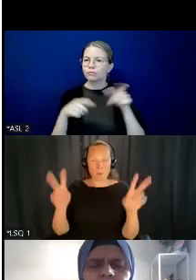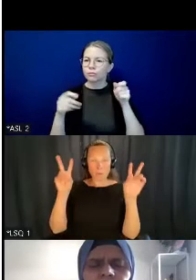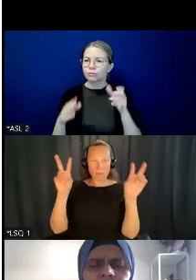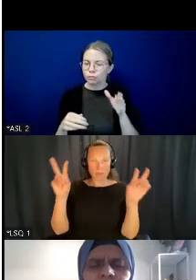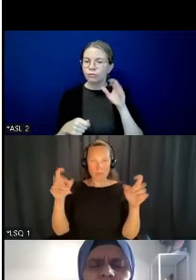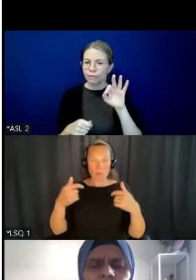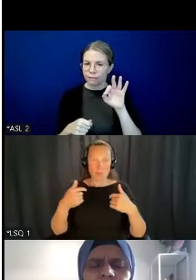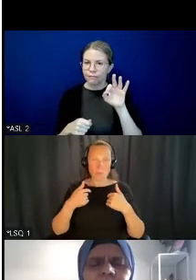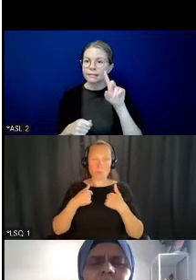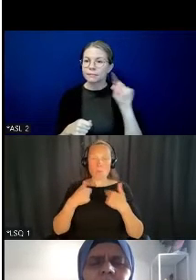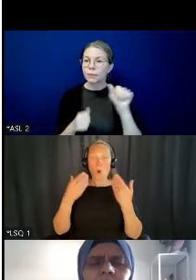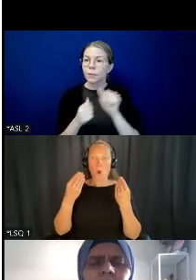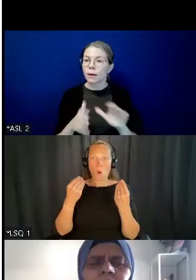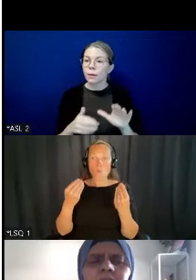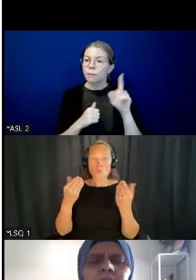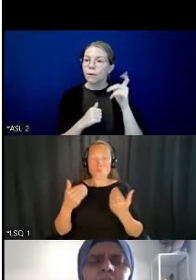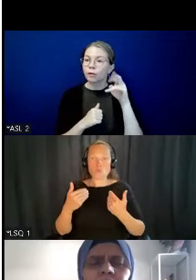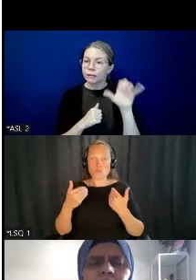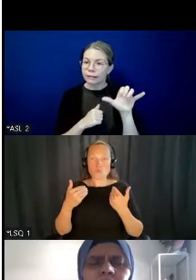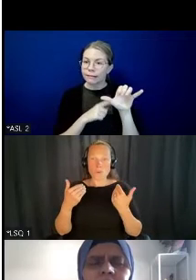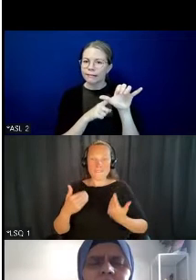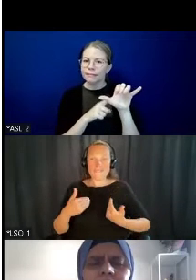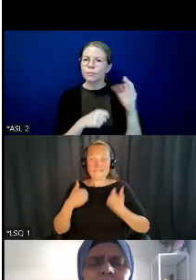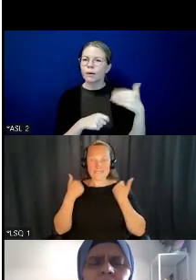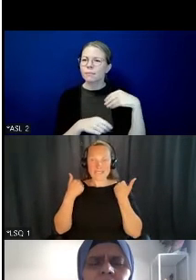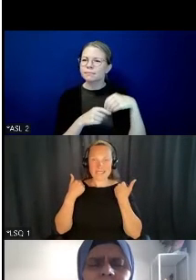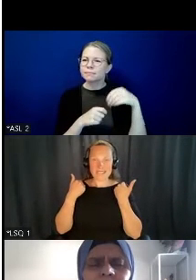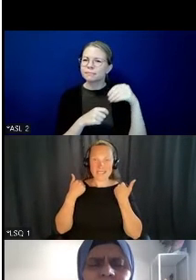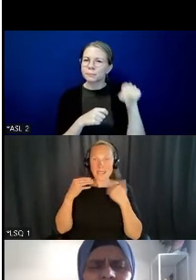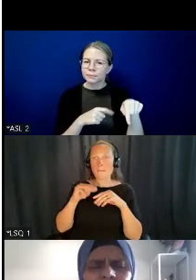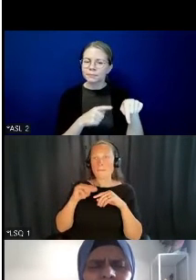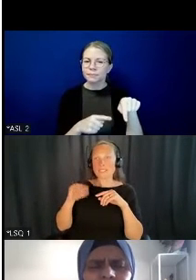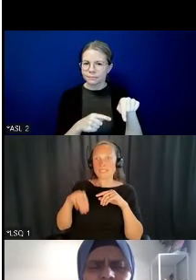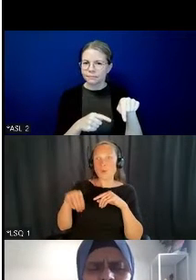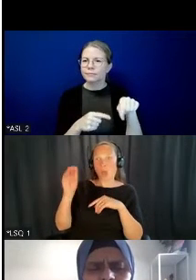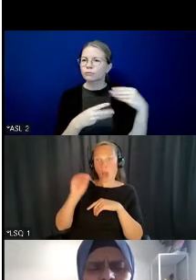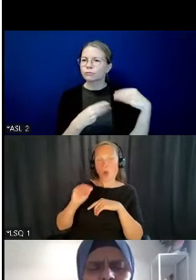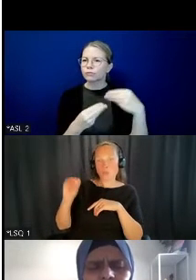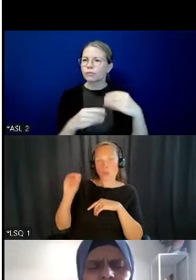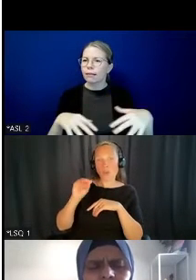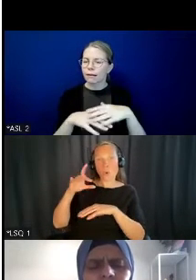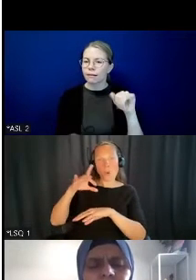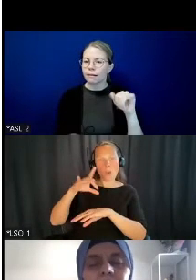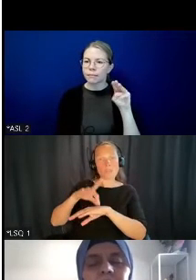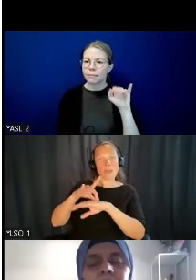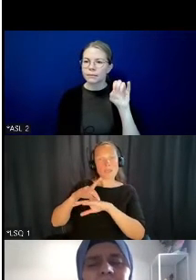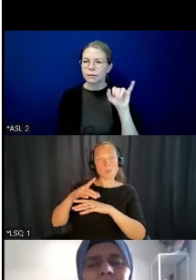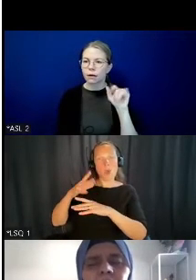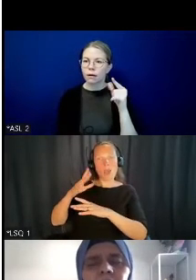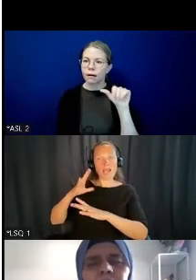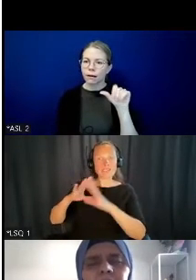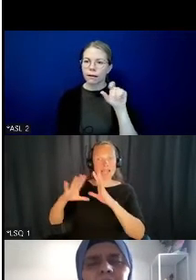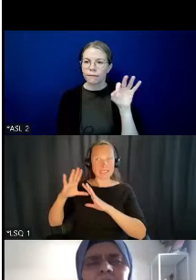THE TRADITIONAL TERRITORIES OF THE MISSISSAUGAS OF THE NEW CREDIT, MOST RECENTLY. NOW,